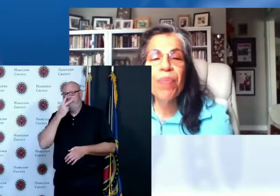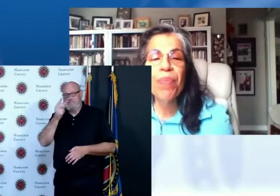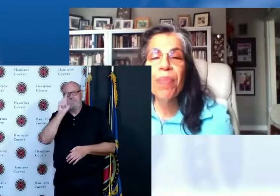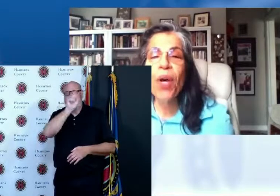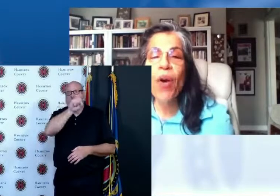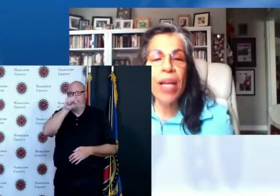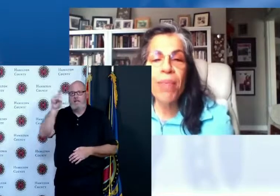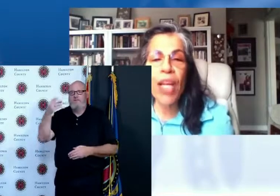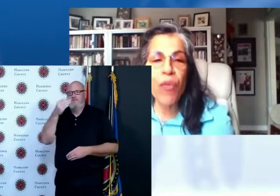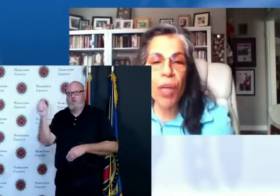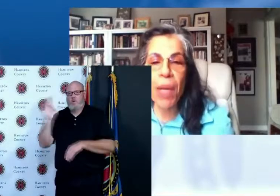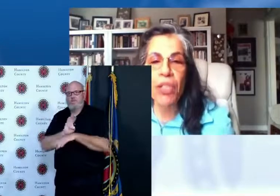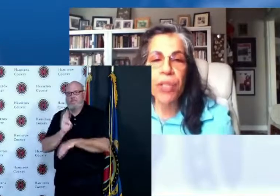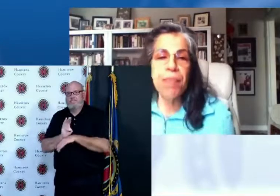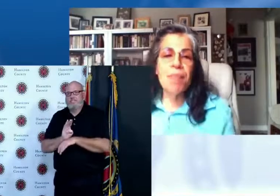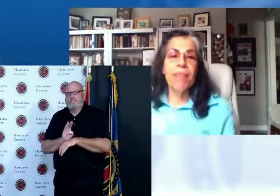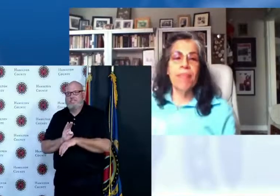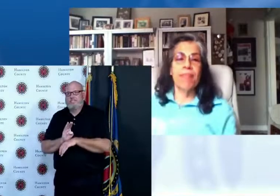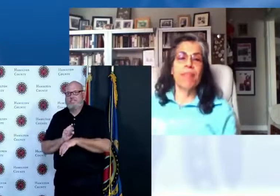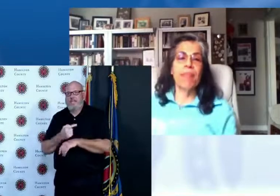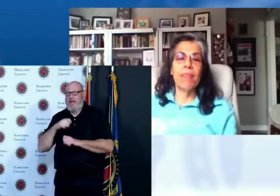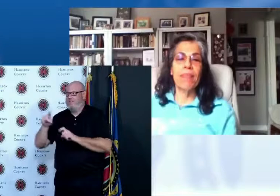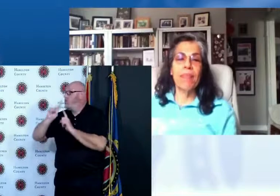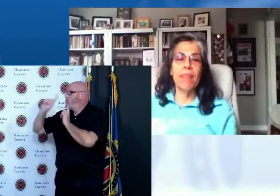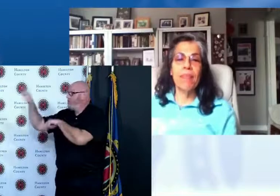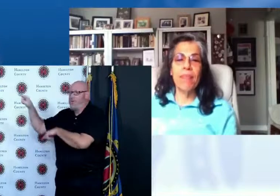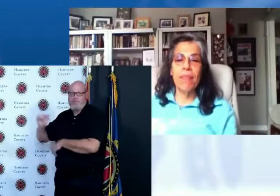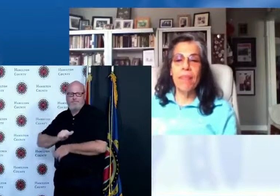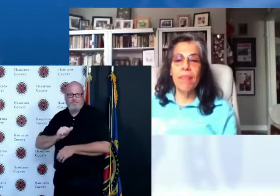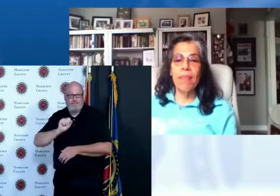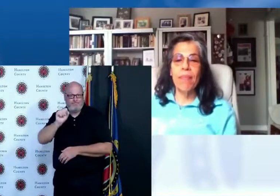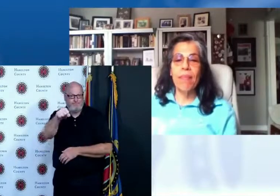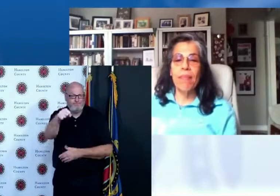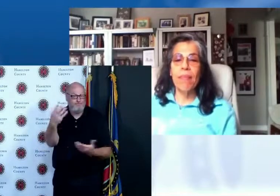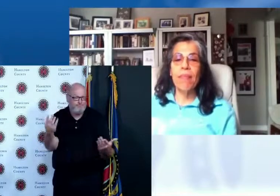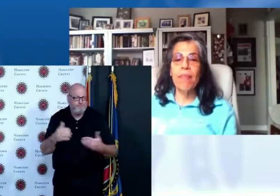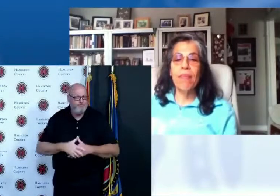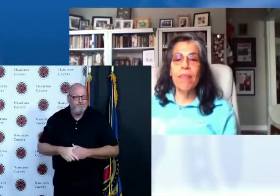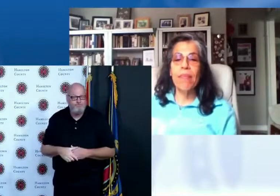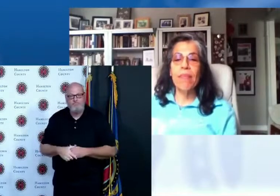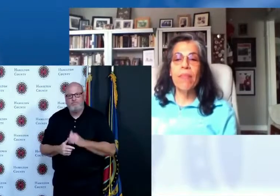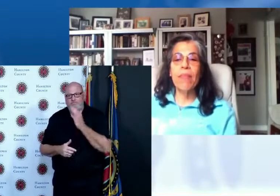right all right thank you very much yep thank you next step we have Chris Wetterich with the